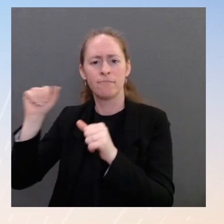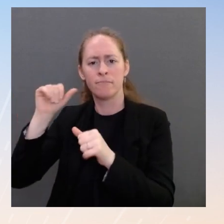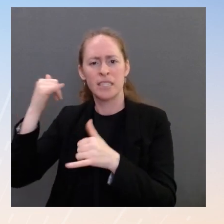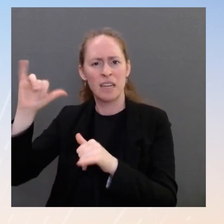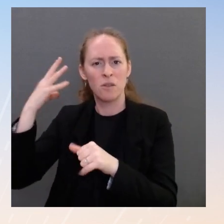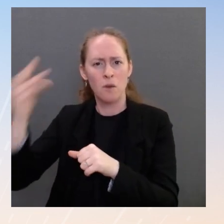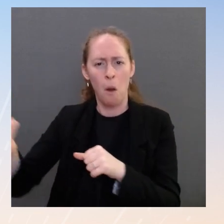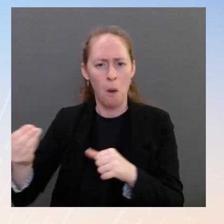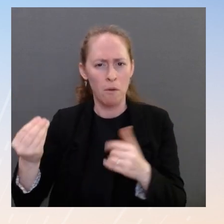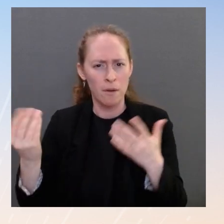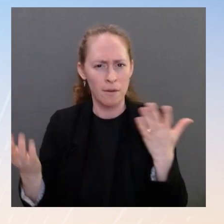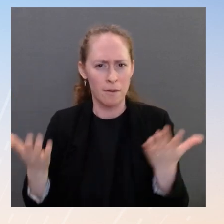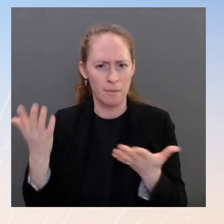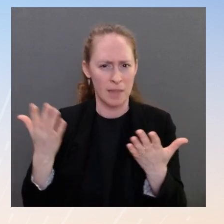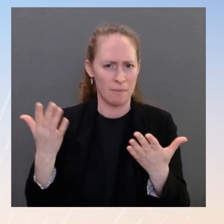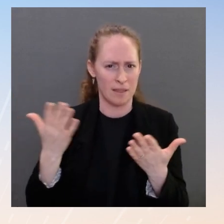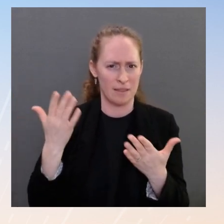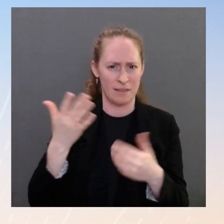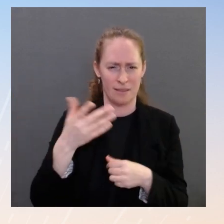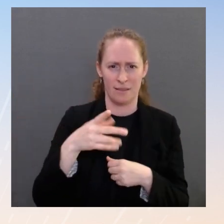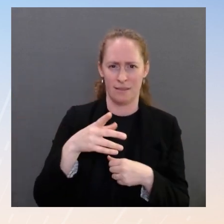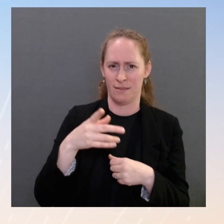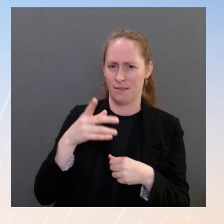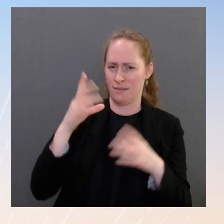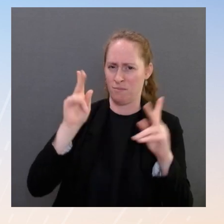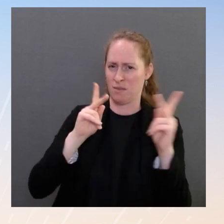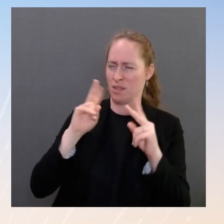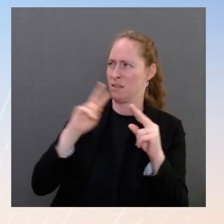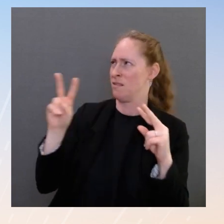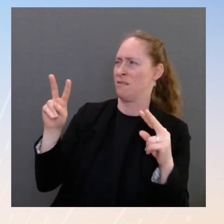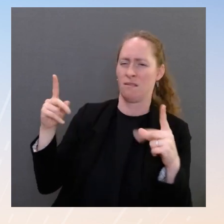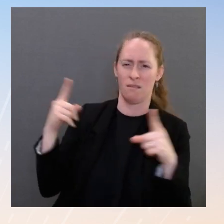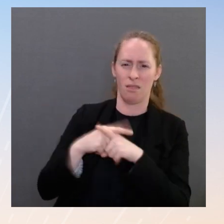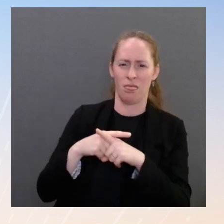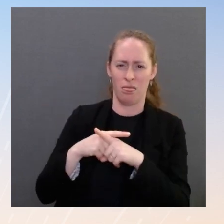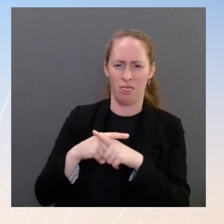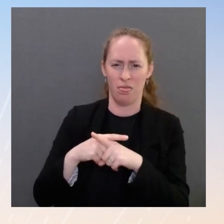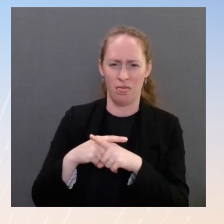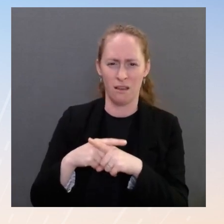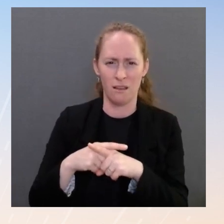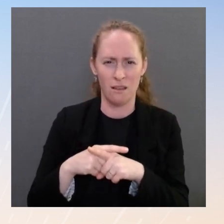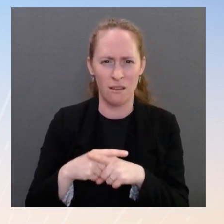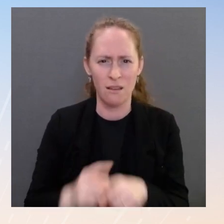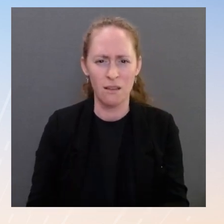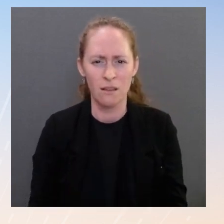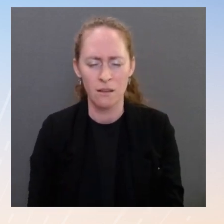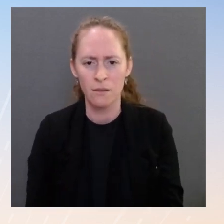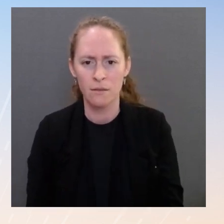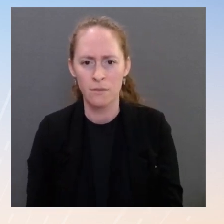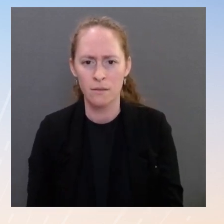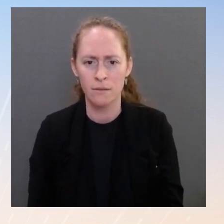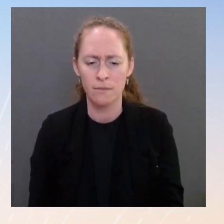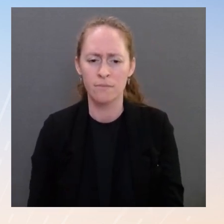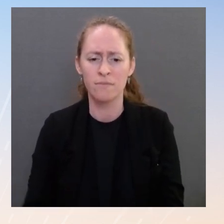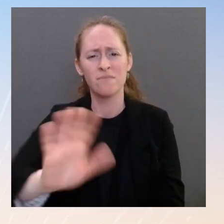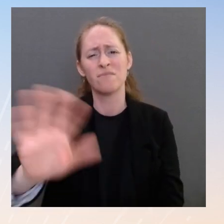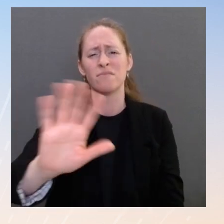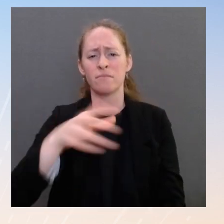and respect everyone's privacy, including Dr. Fauci's, as much as he's very much a public figure. But as you all know, he can speak for himself and his decisions.